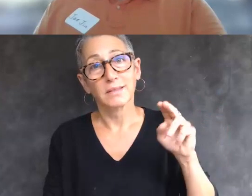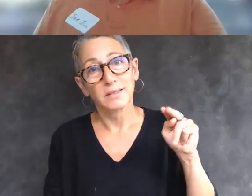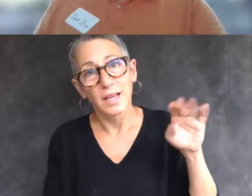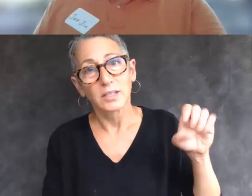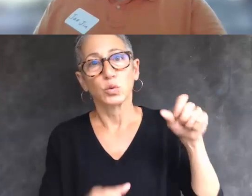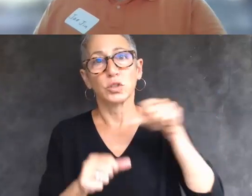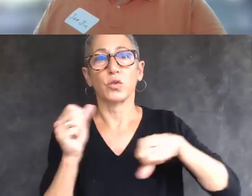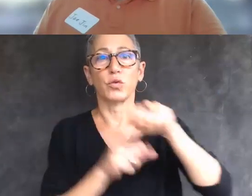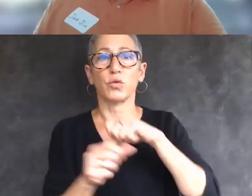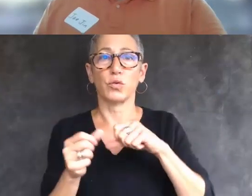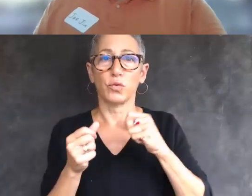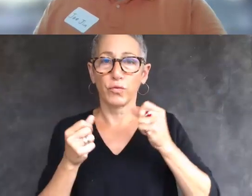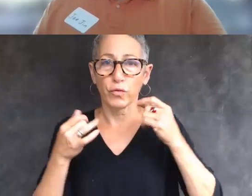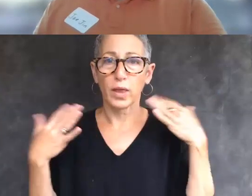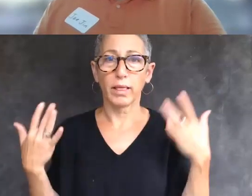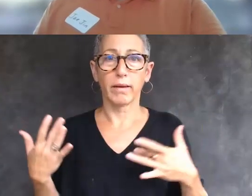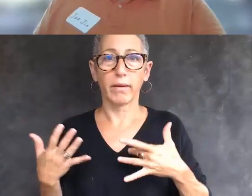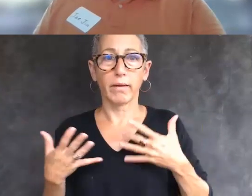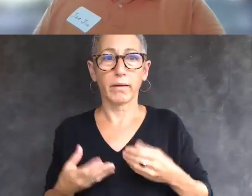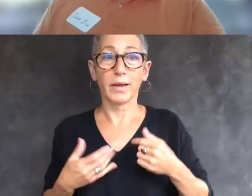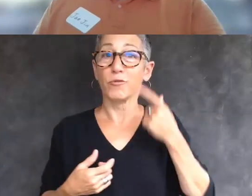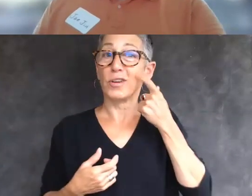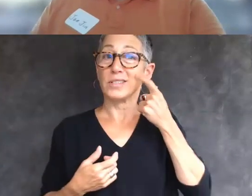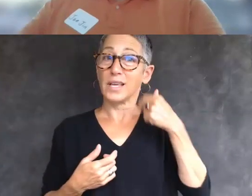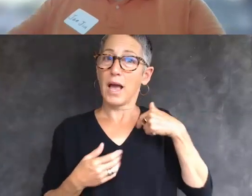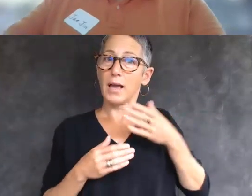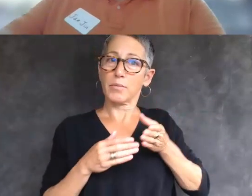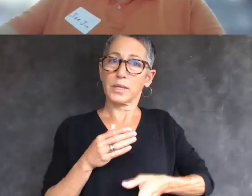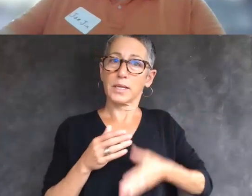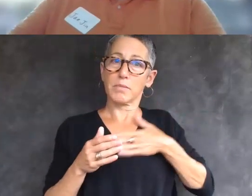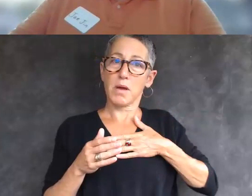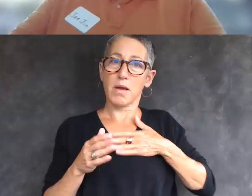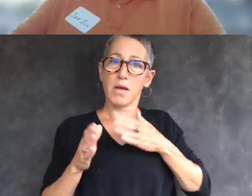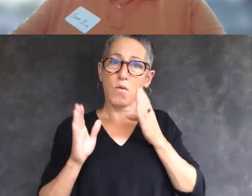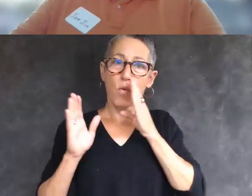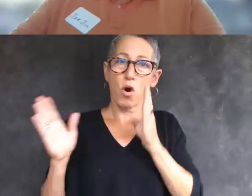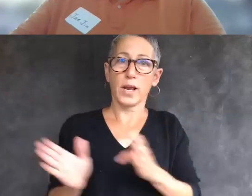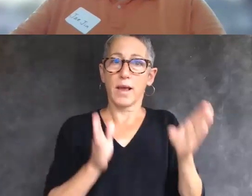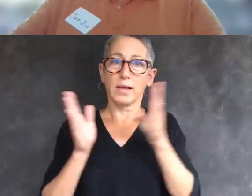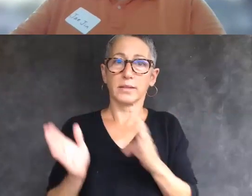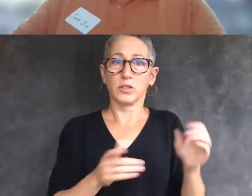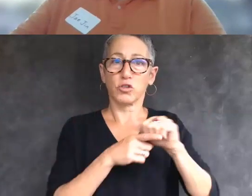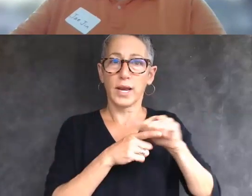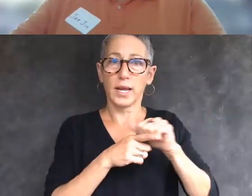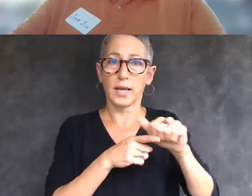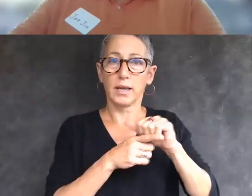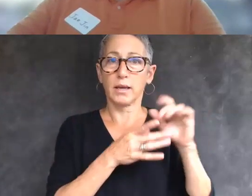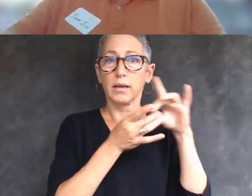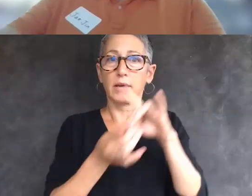And I just completed my organizing training with Access Living, I realized when we talk about reentry and public safety